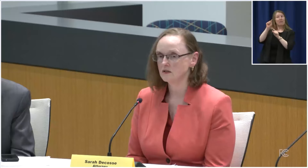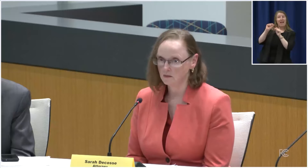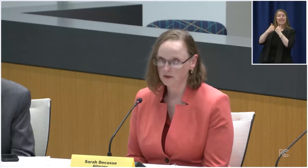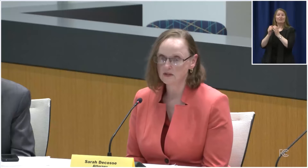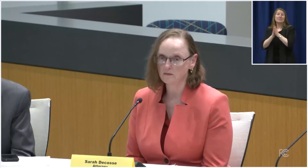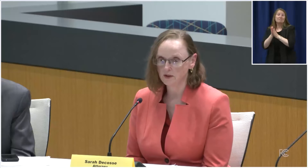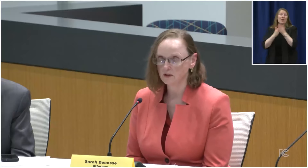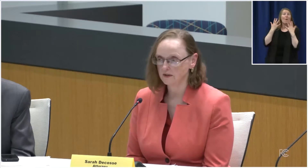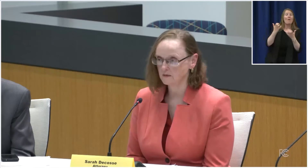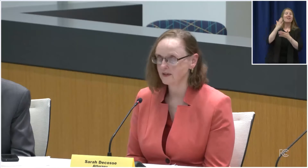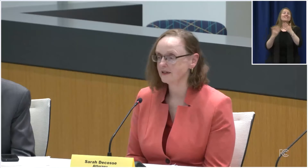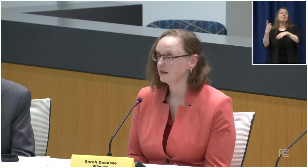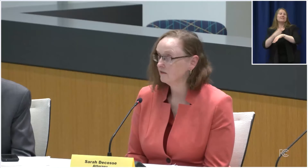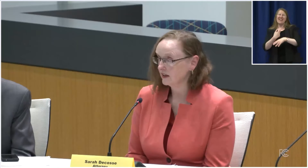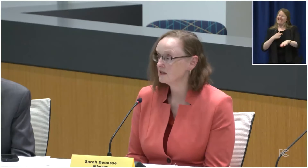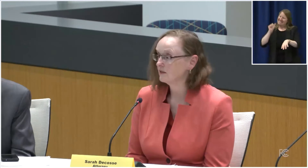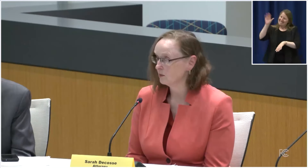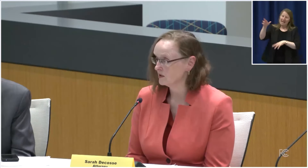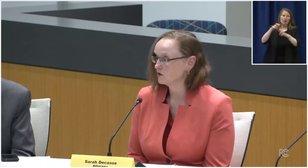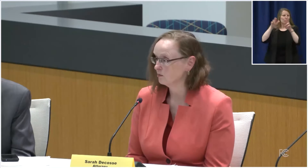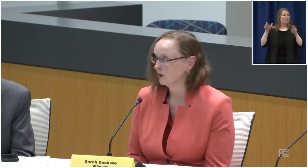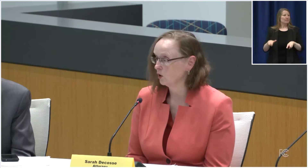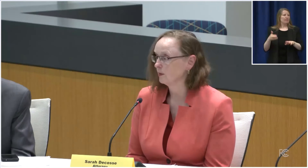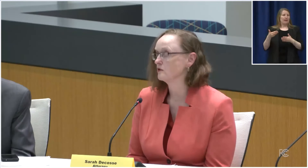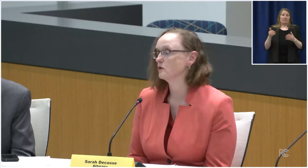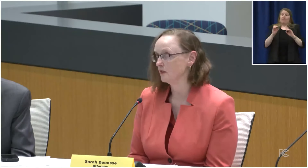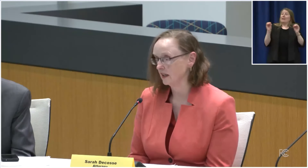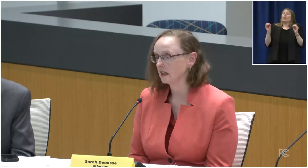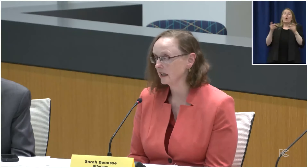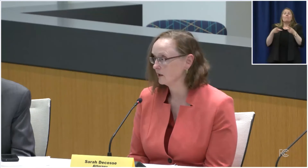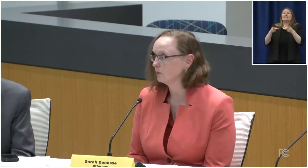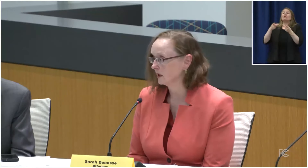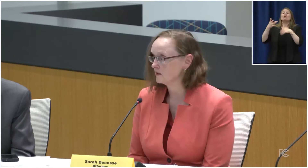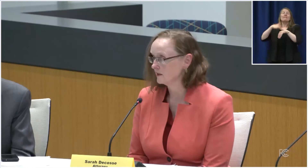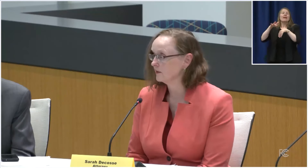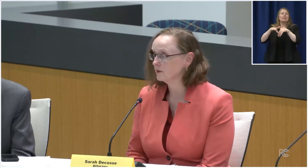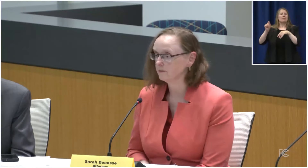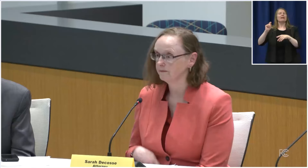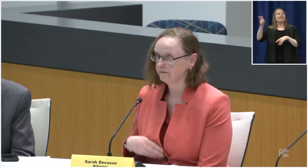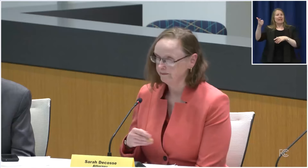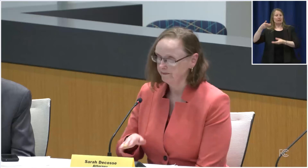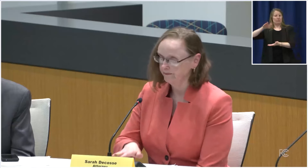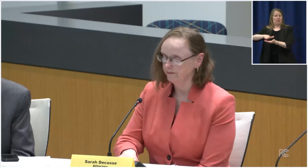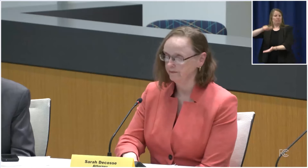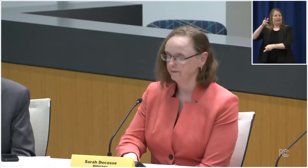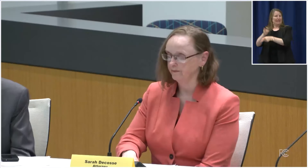SOMETHING THAT INDIVIDUALS MAY WISH TO CONSIDER IF THEY ARE INTERESTED IN WORKING FOR PARTICULAR AGENCIES TO SIMPLY SUBMIT THEIR RESUMES